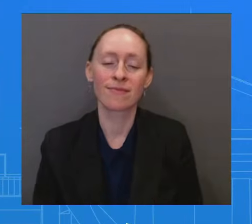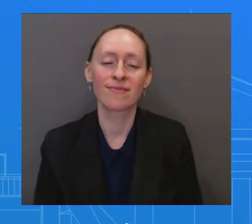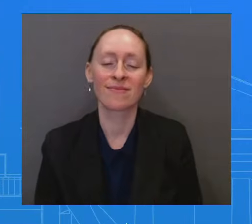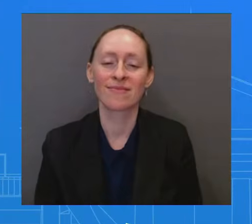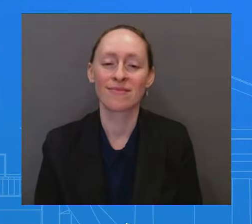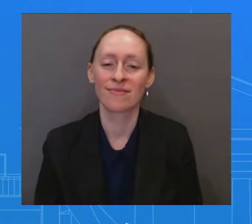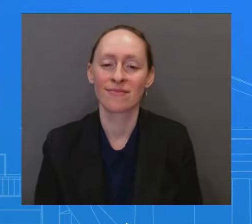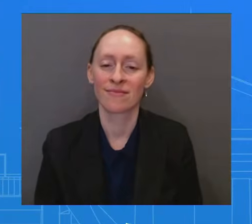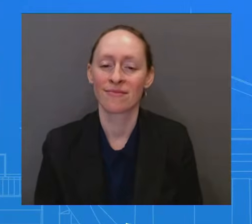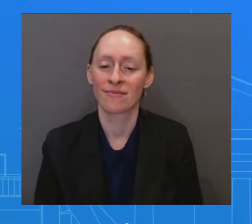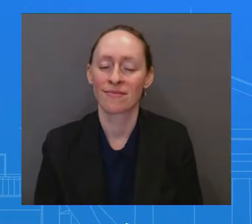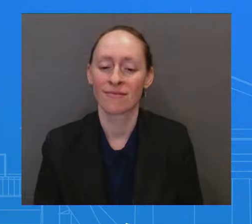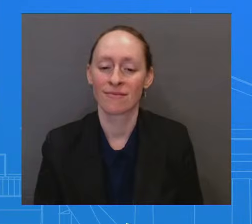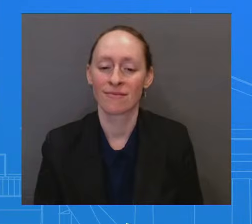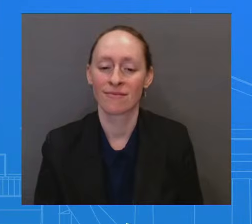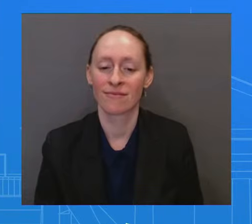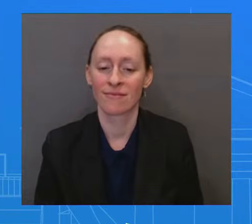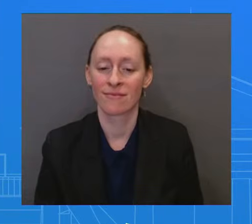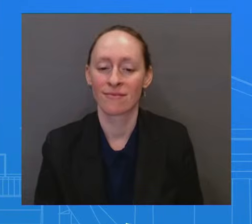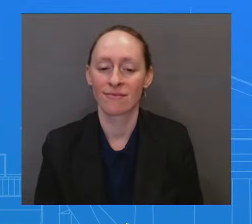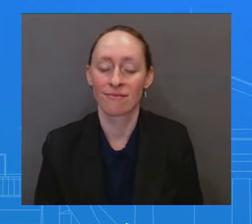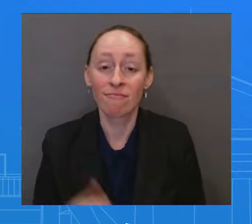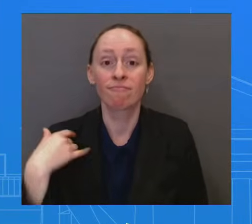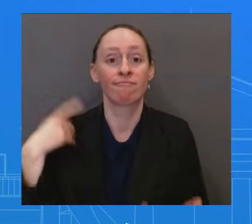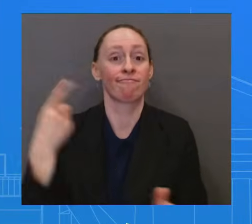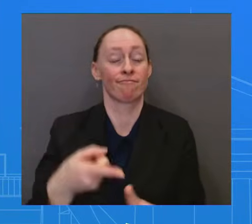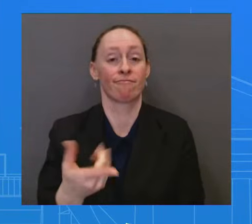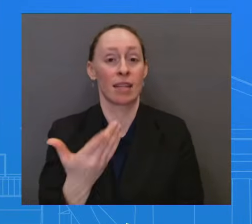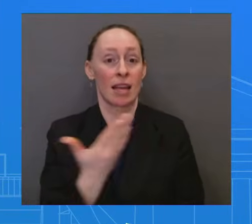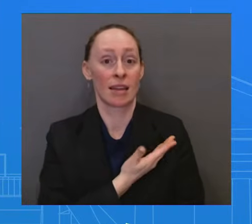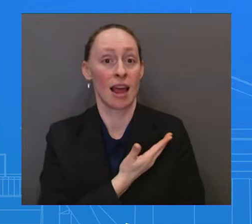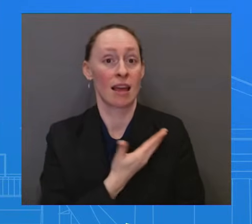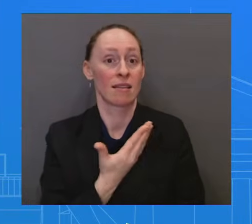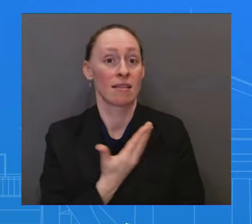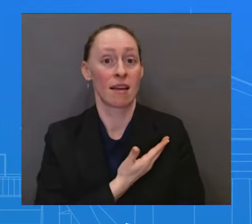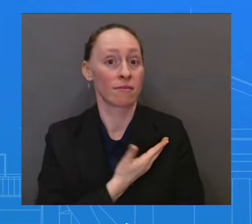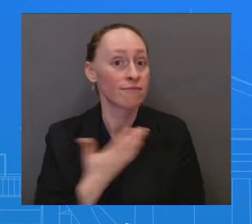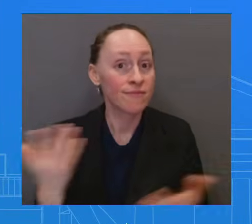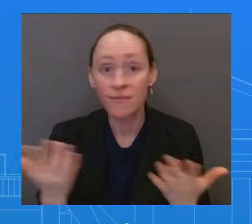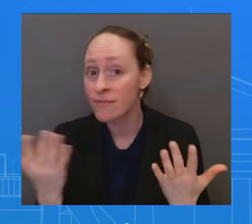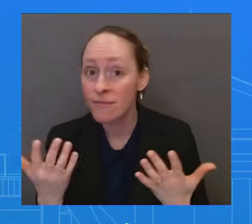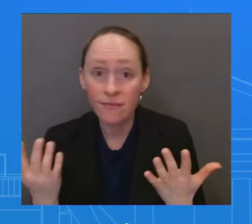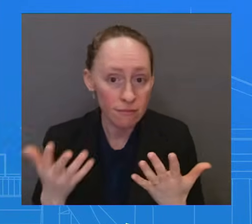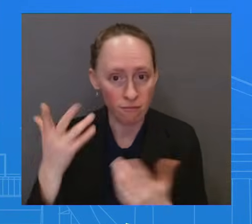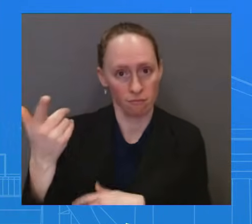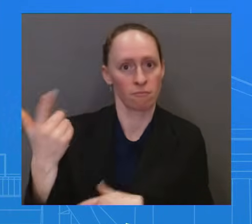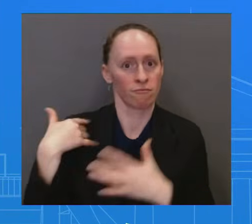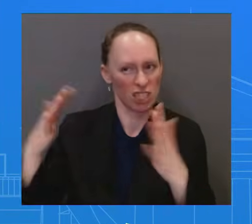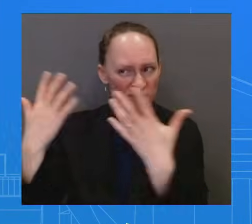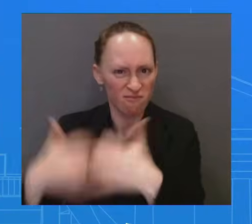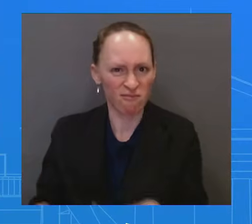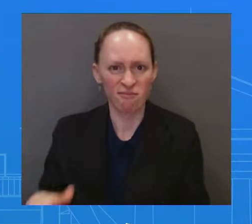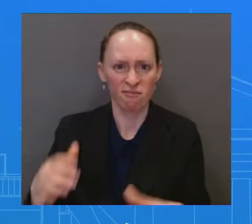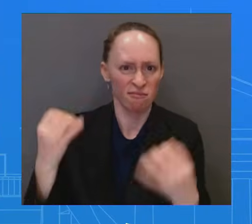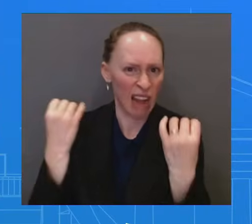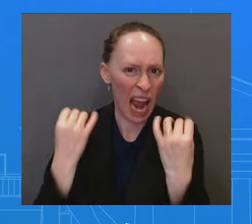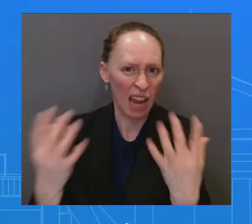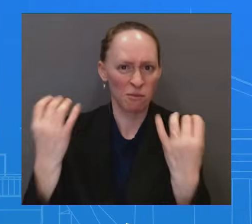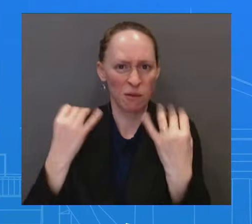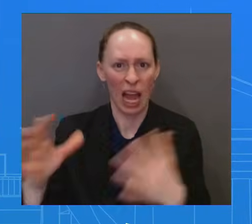and more than 71 through Rafah. This brings the total to almost 200 in just the last 24 hours. And, of course, we're going to continue to work as hard